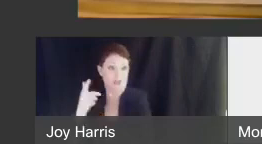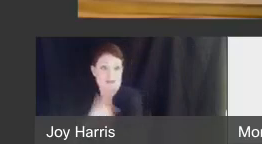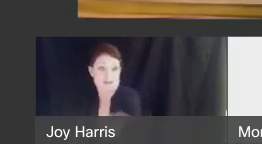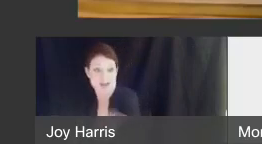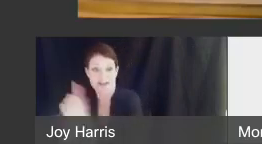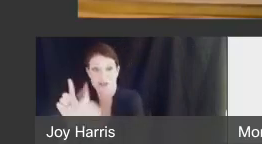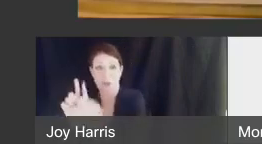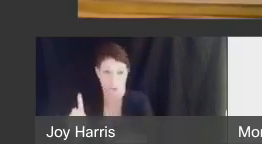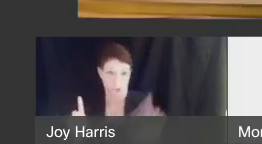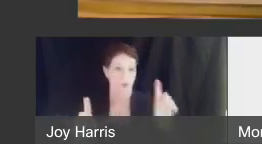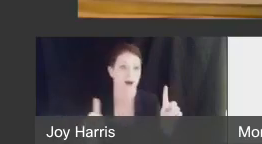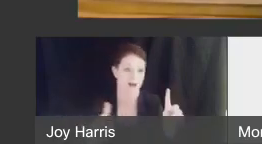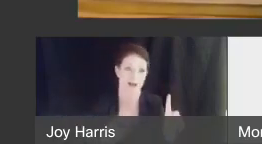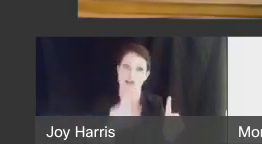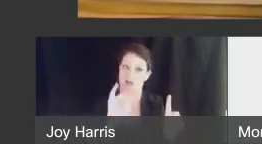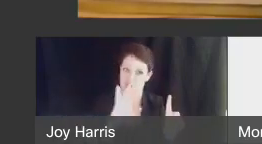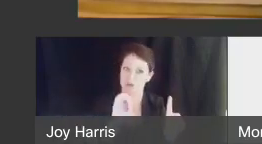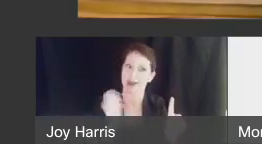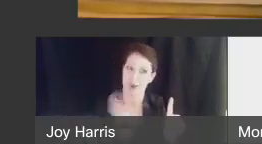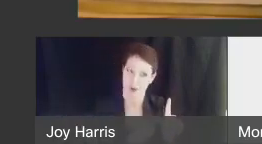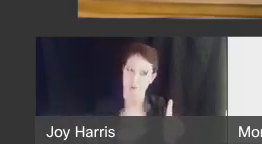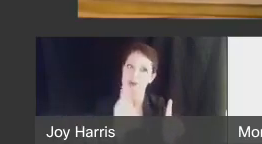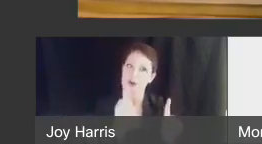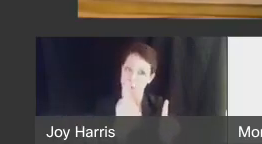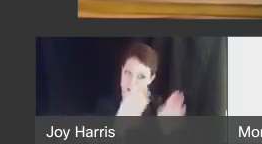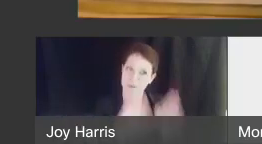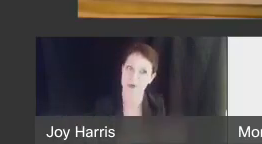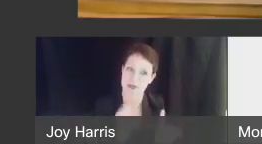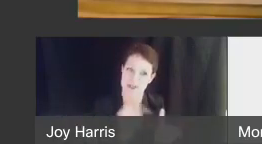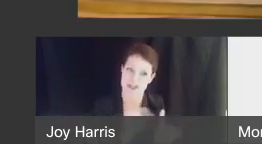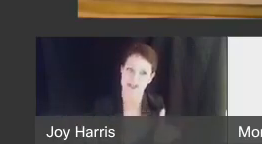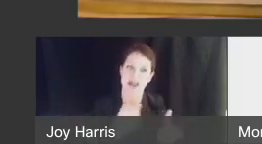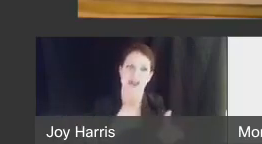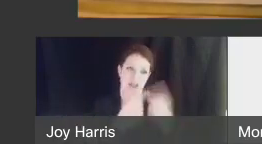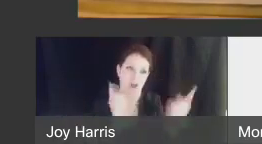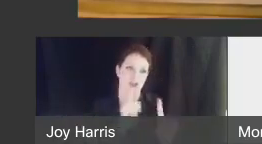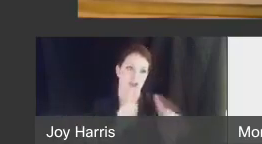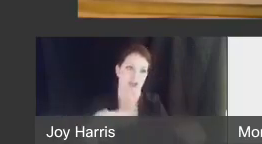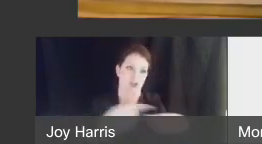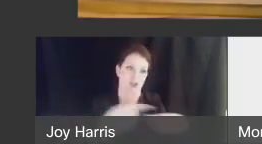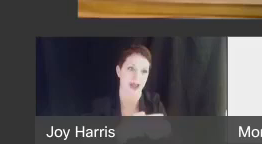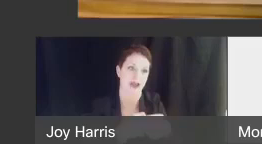so it's very rare, but there are some people having an allergic reaction to this vaccine.